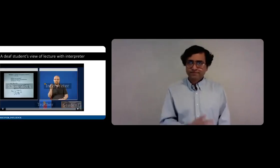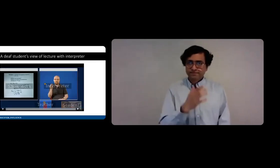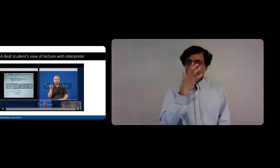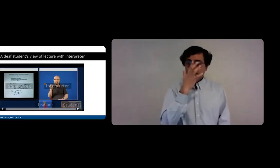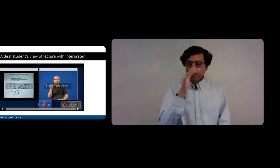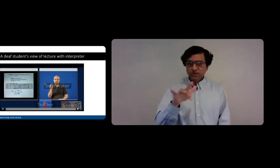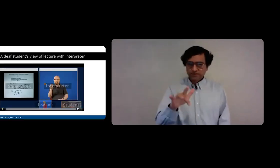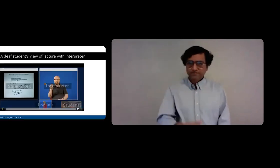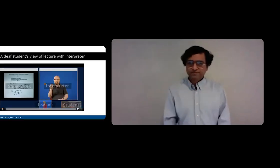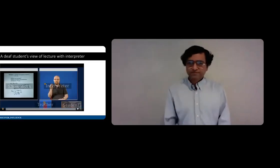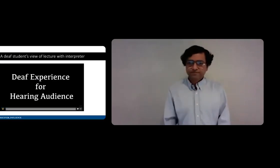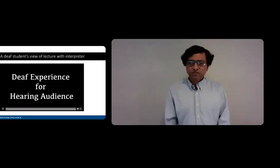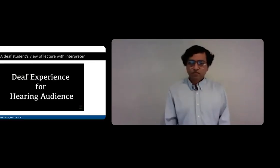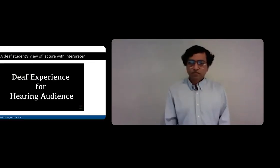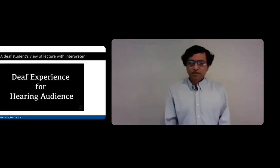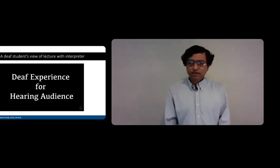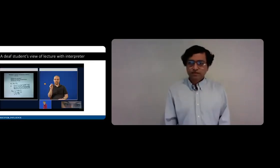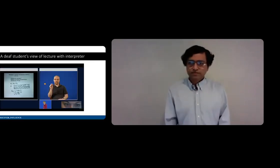Next slide, please.